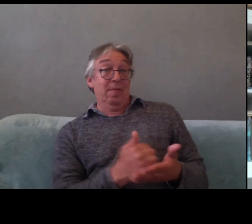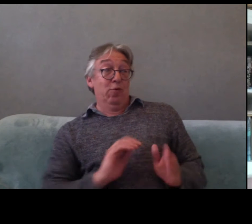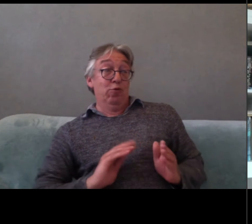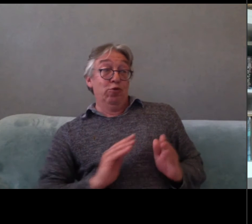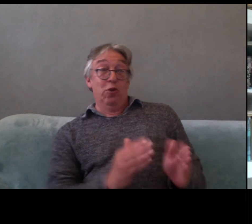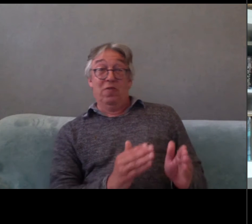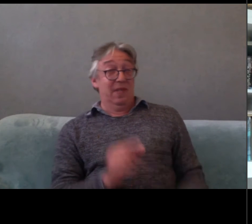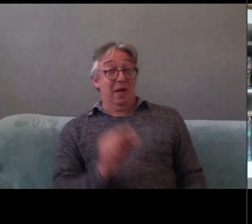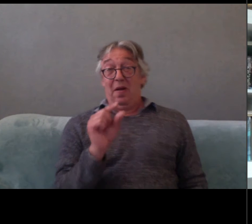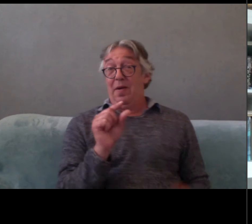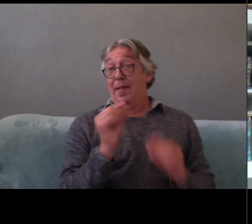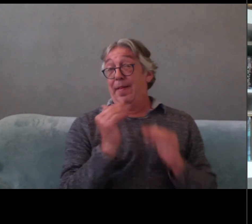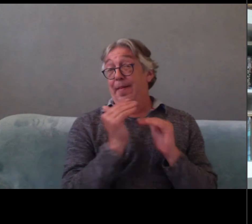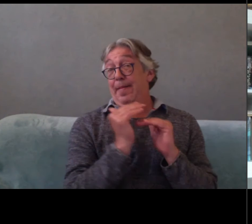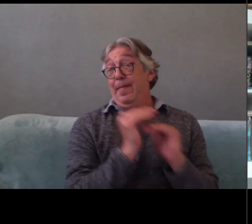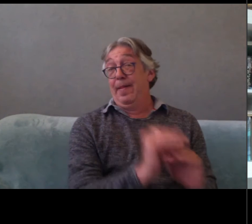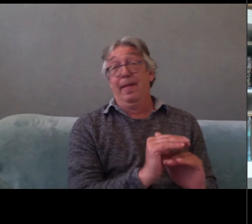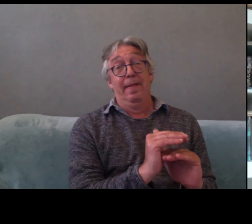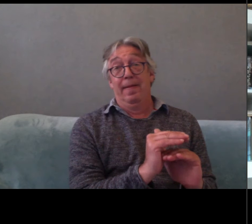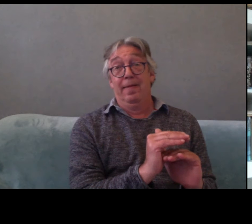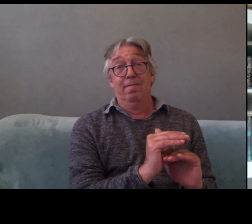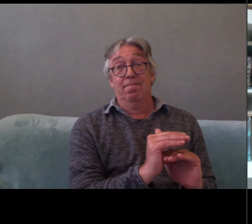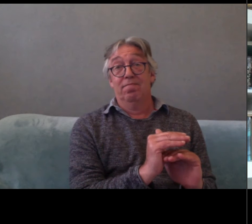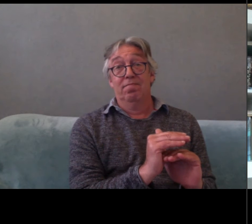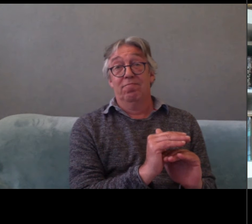Because in general in Latvia we have the feeling